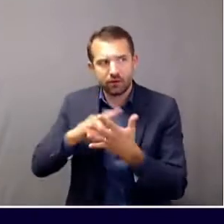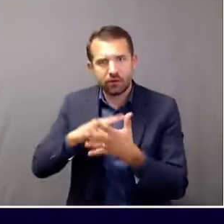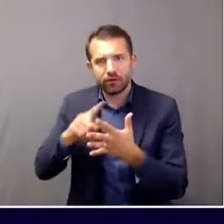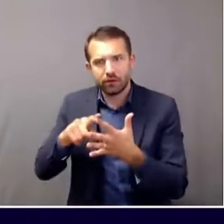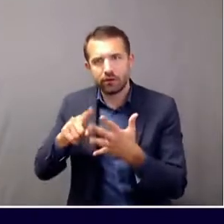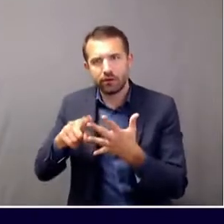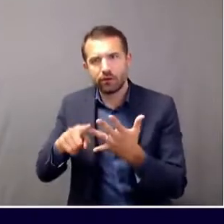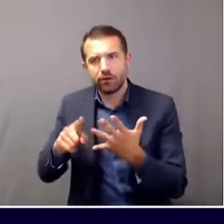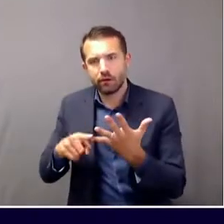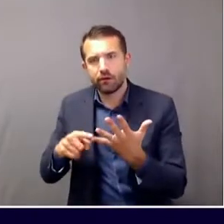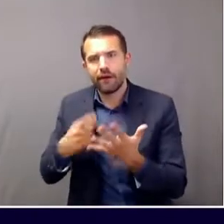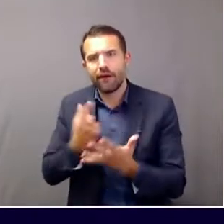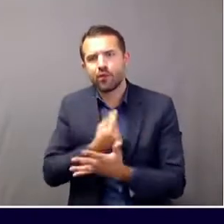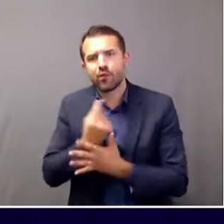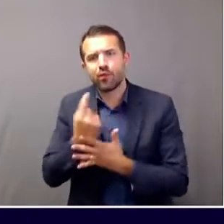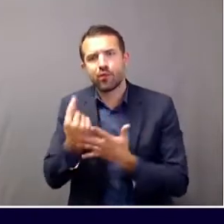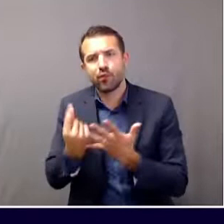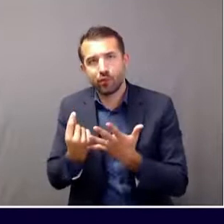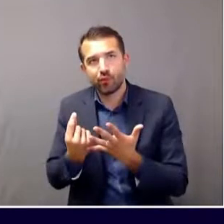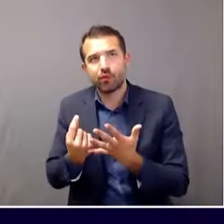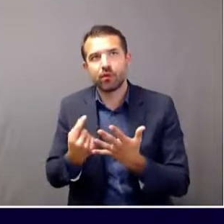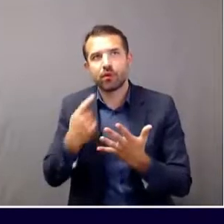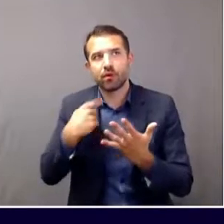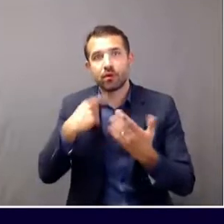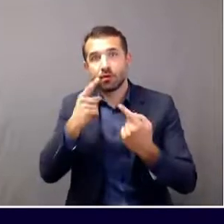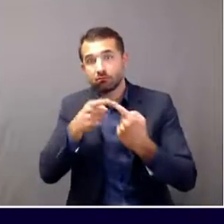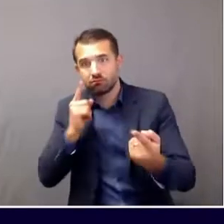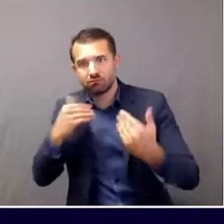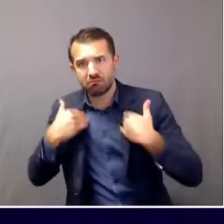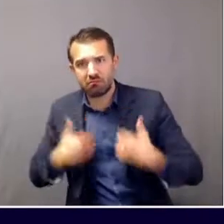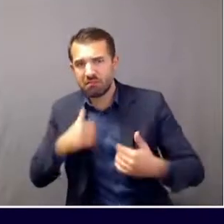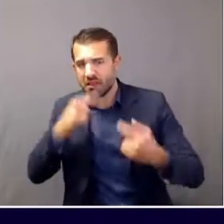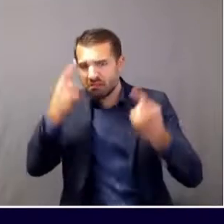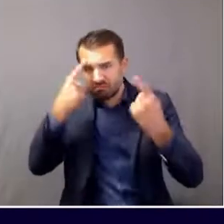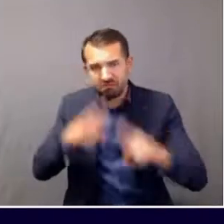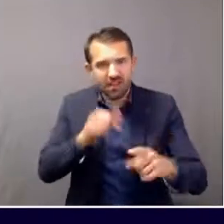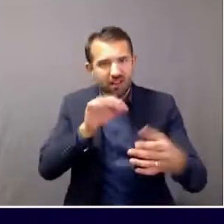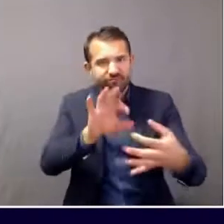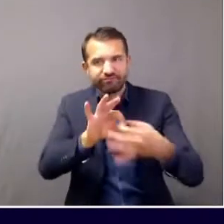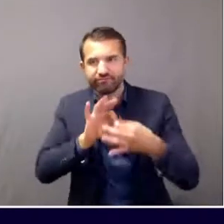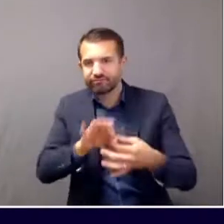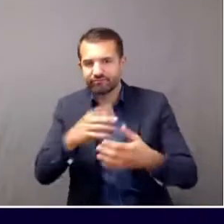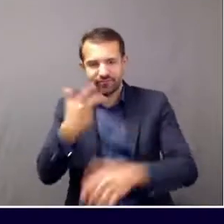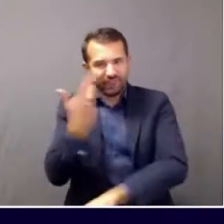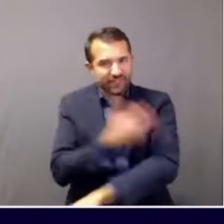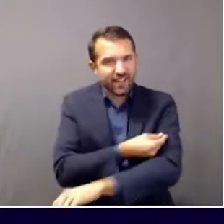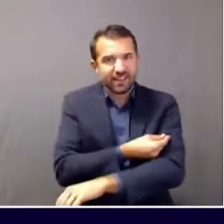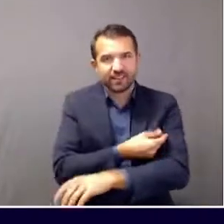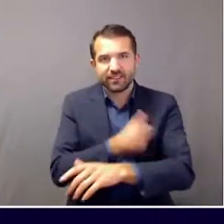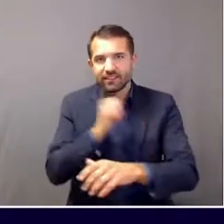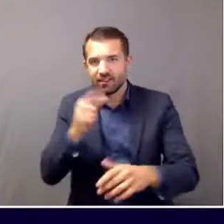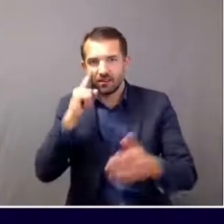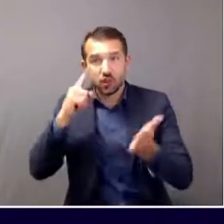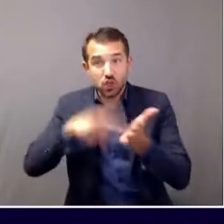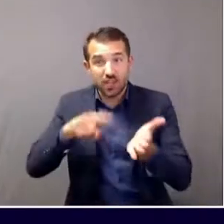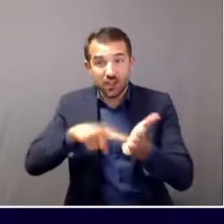adverse event that is completely unrelated to the trial